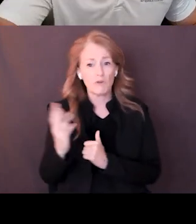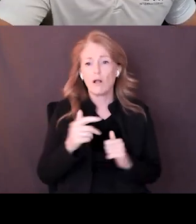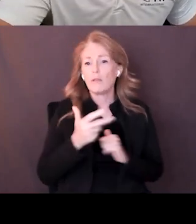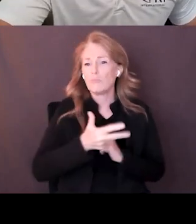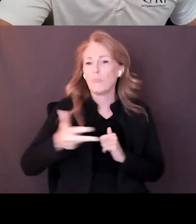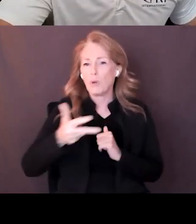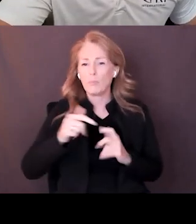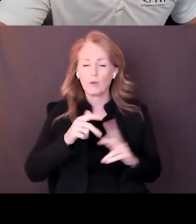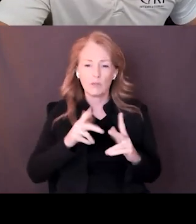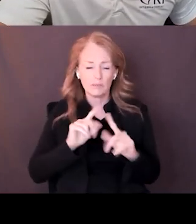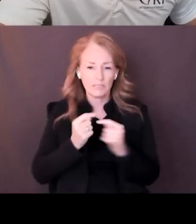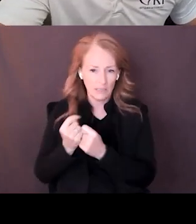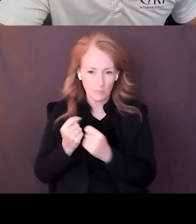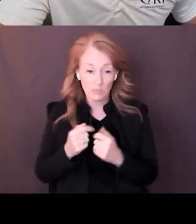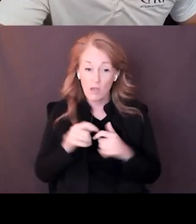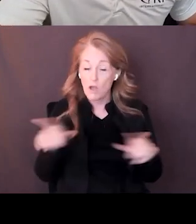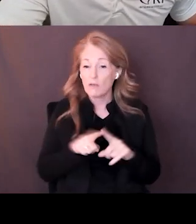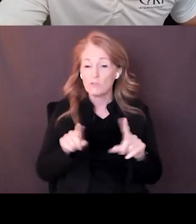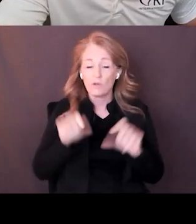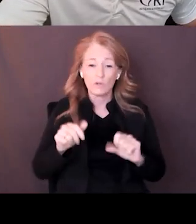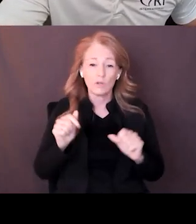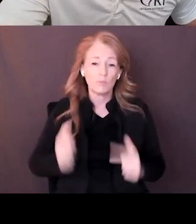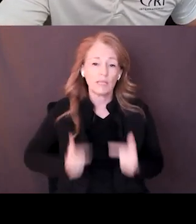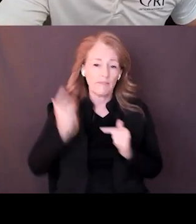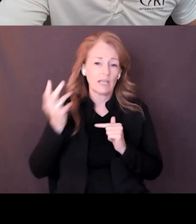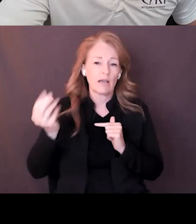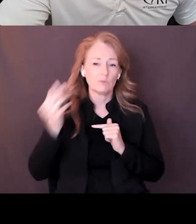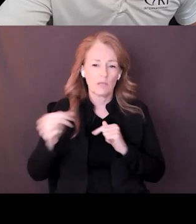OF THAT COMMUNITY AND GETS SUPPORTS FOR YOU WITH THOSE RESOURCES.